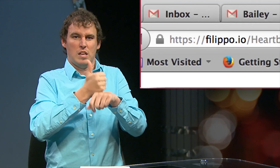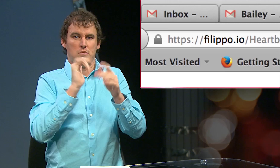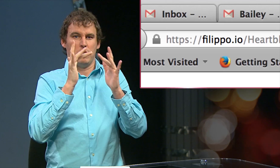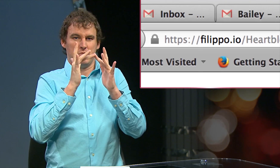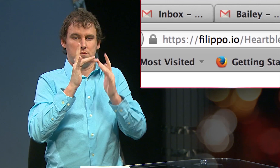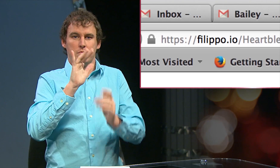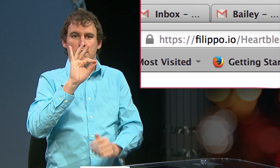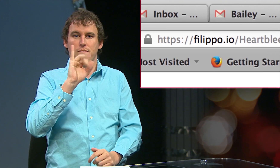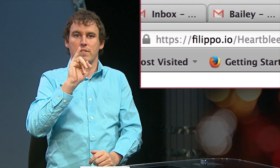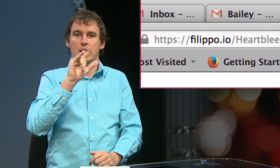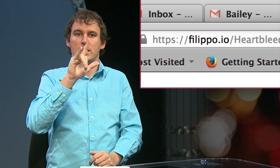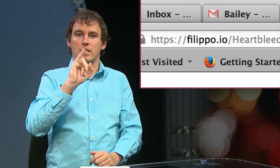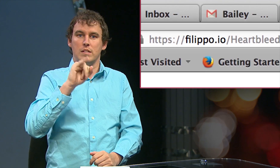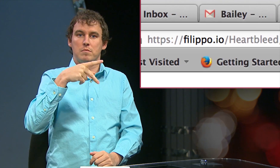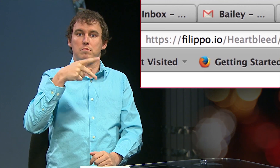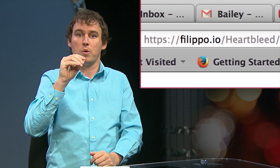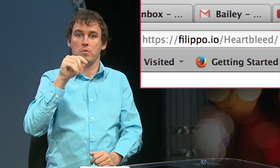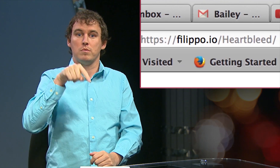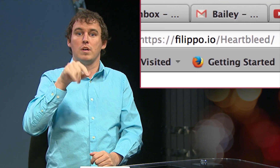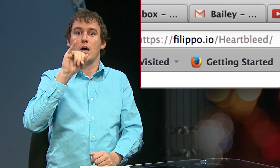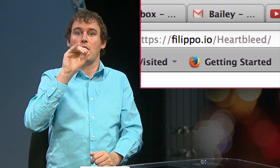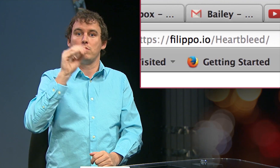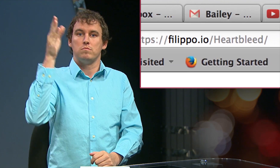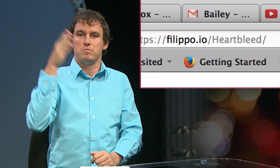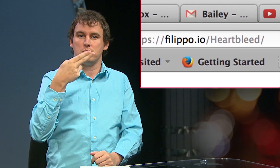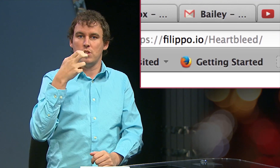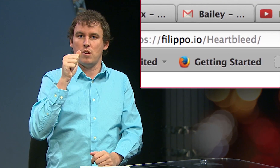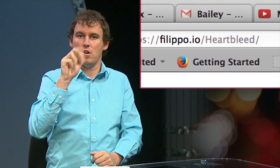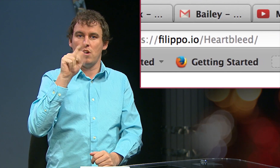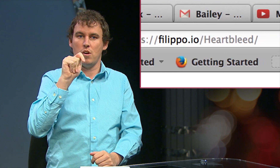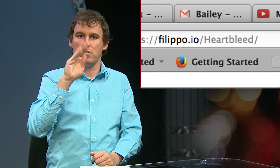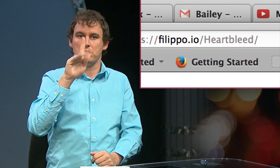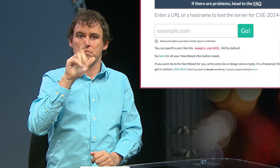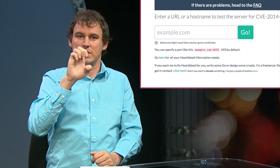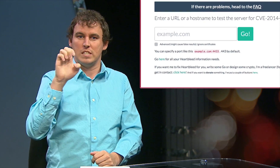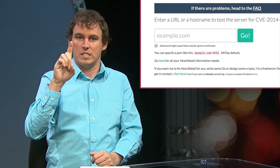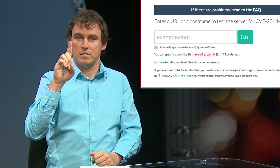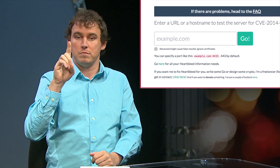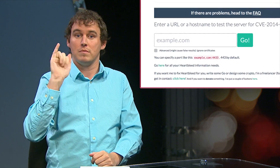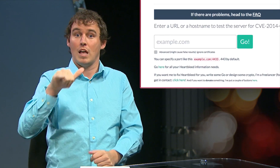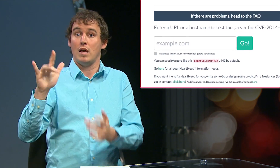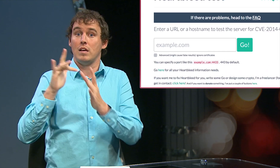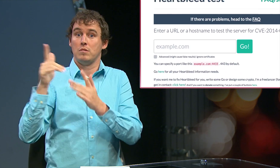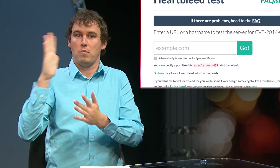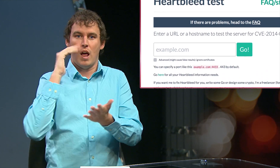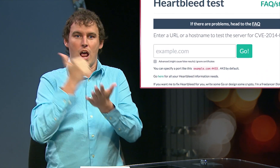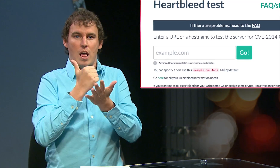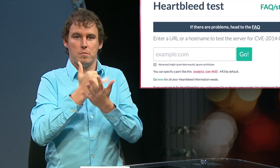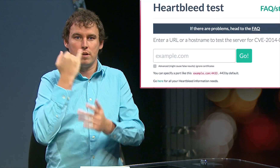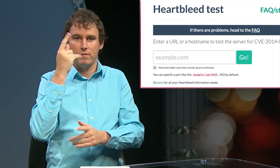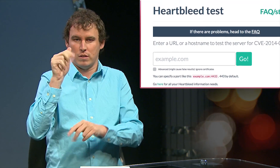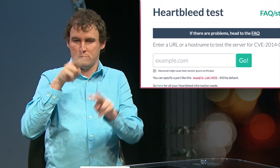FILIPPO.IO/HEARTBLEED TO LET YOU KNOW IF A WEBSITE IS STILL VULNERABLE TO HACKERS.